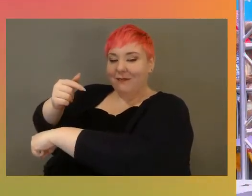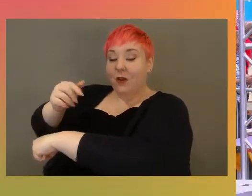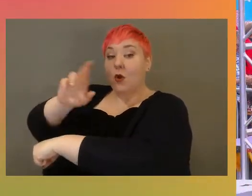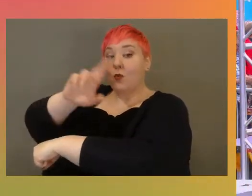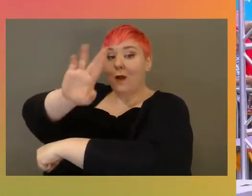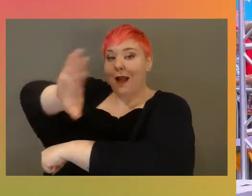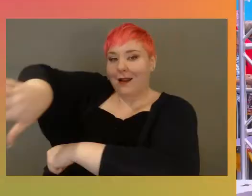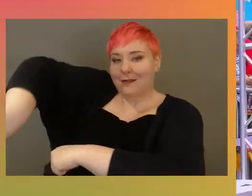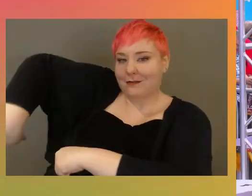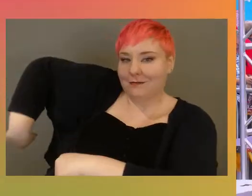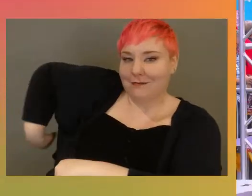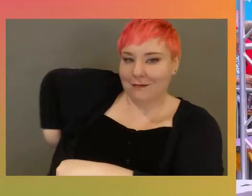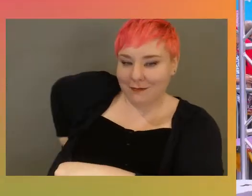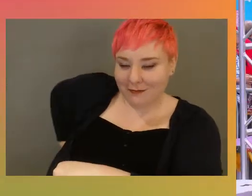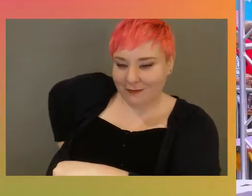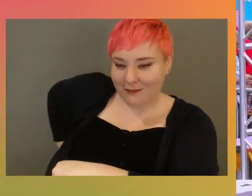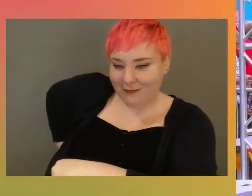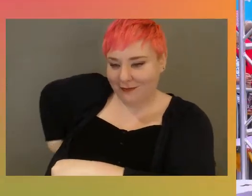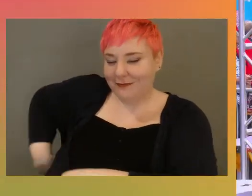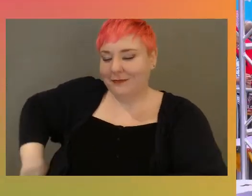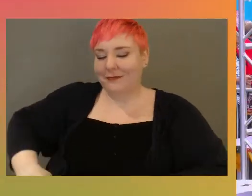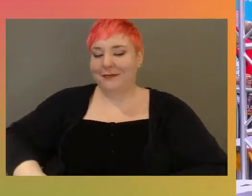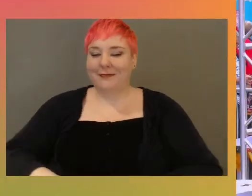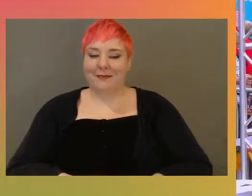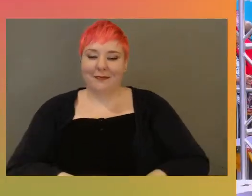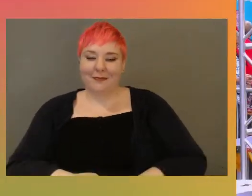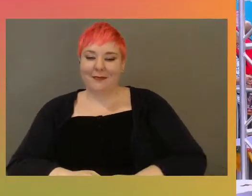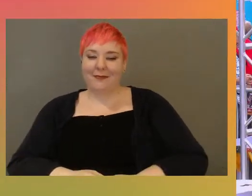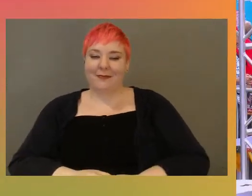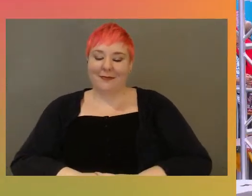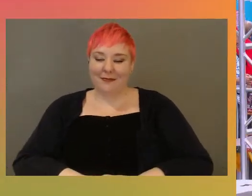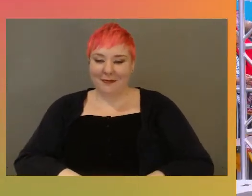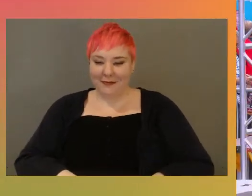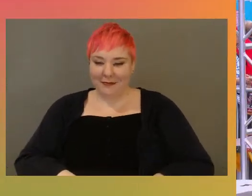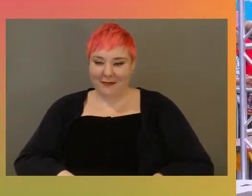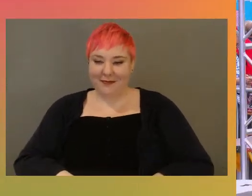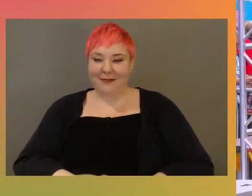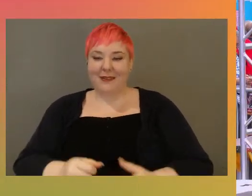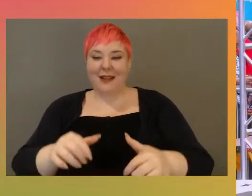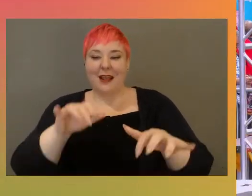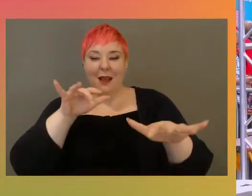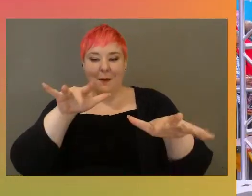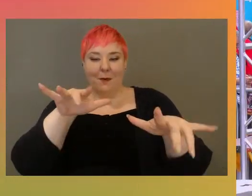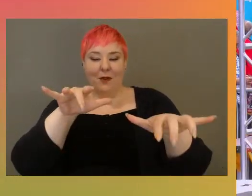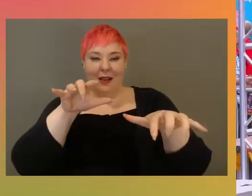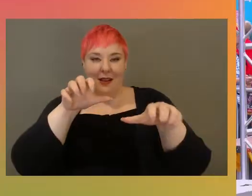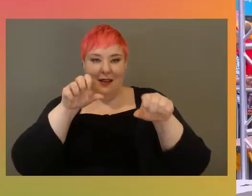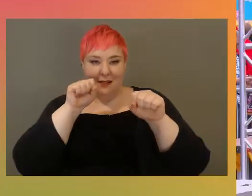YOUR RIGHT ARM, GRAB YOUR RIGHT LEG. TAKE YOUR RIGHT ARM AROUND BEHIND YOUR BACK.